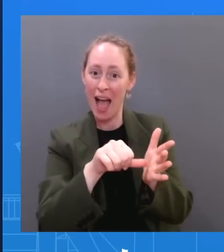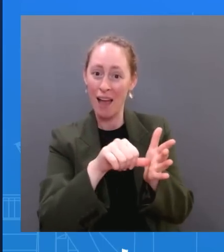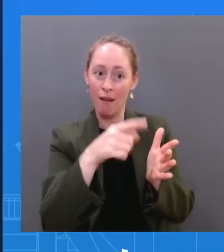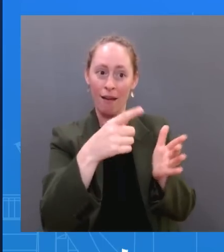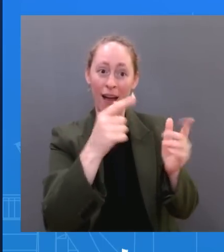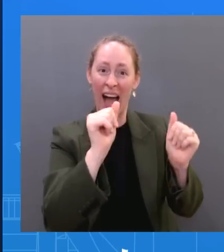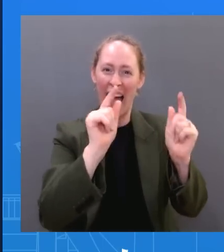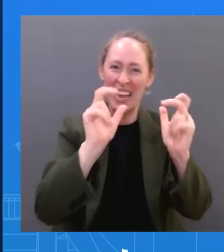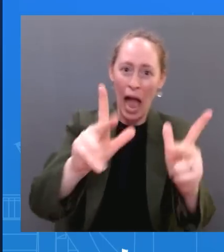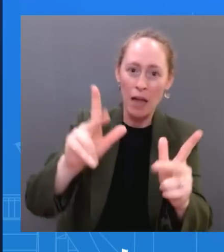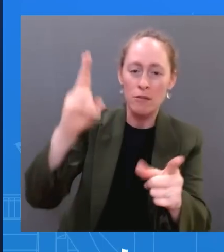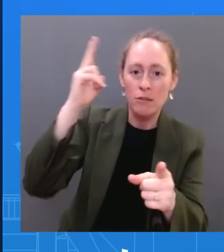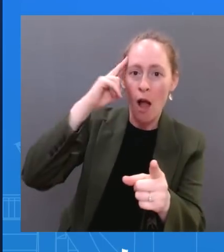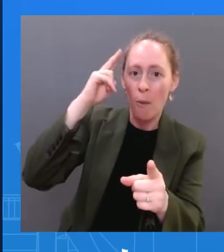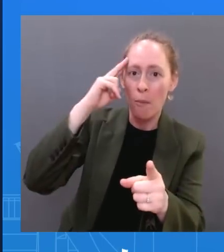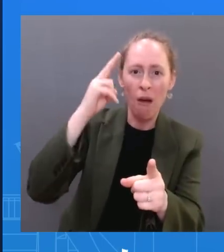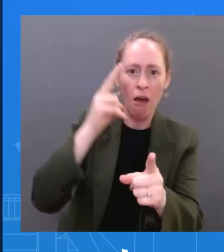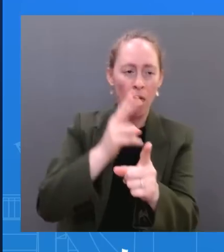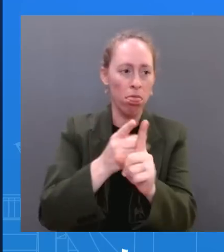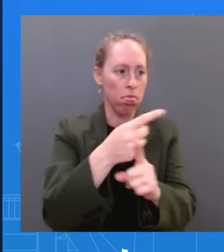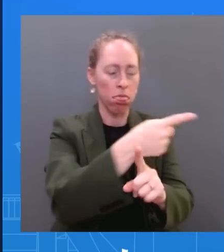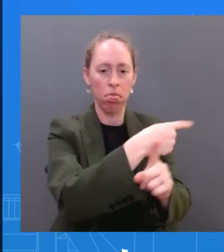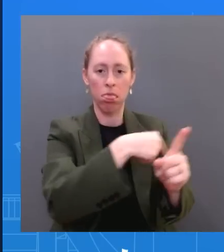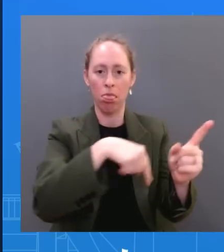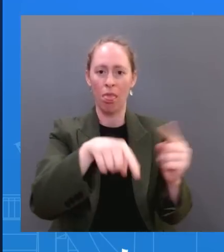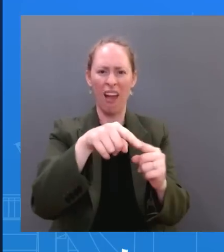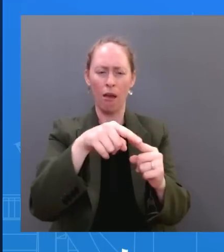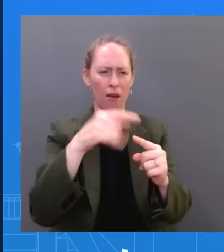to help sustain the effective defense of Ukraine